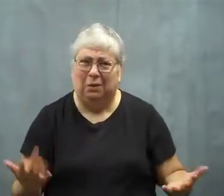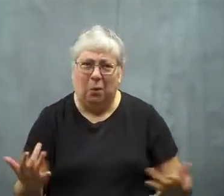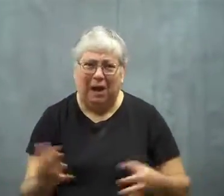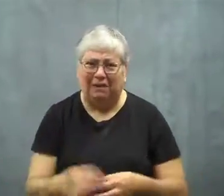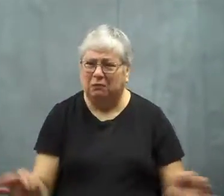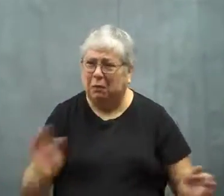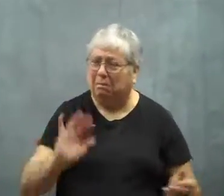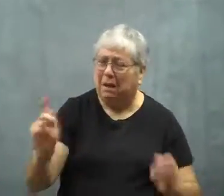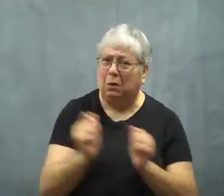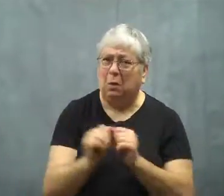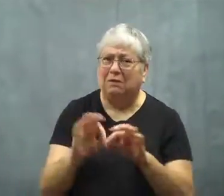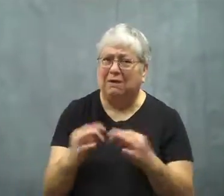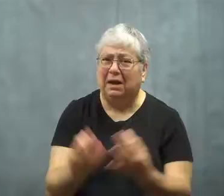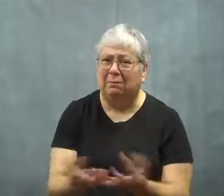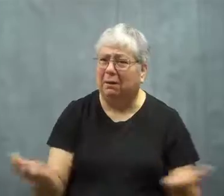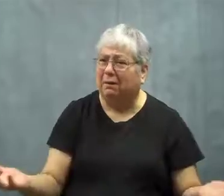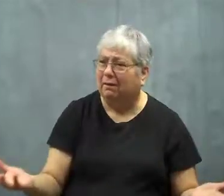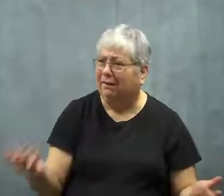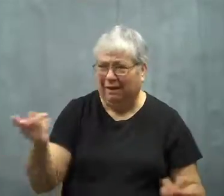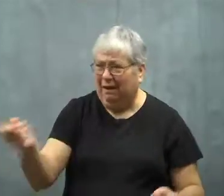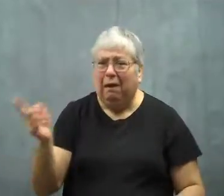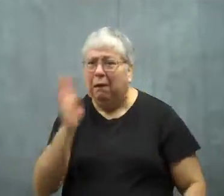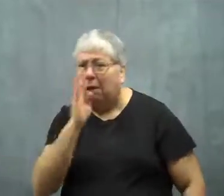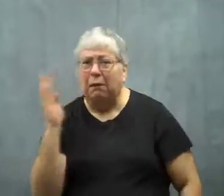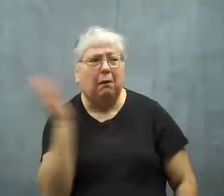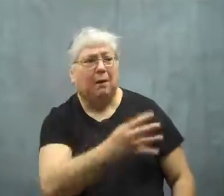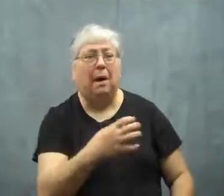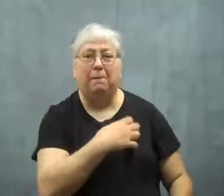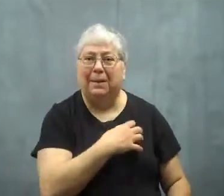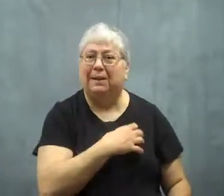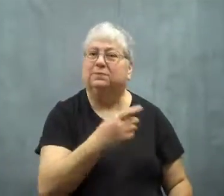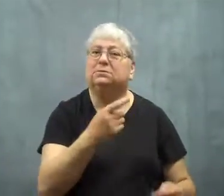They didn't understand why Zimmerman was free to go back to his family.